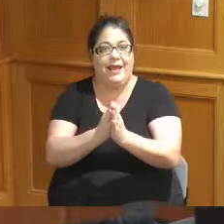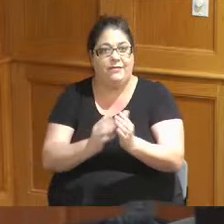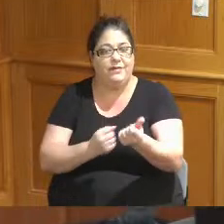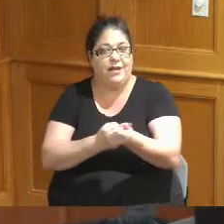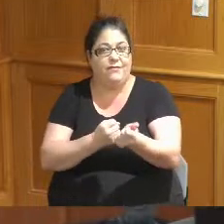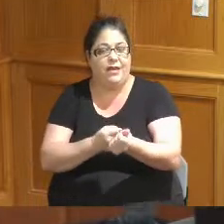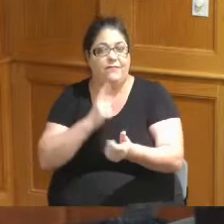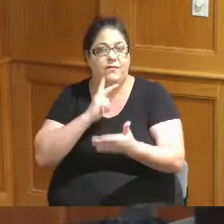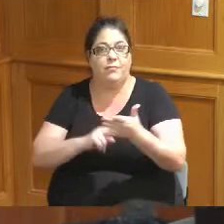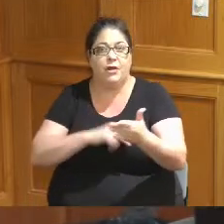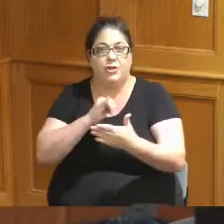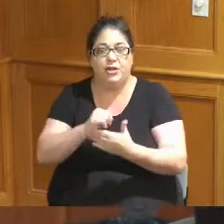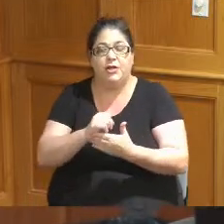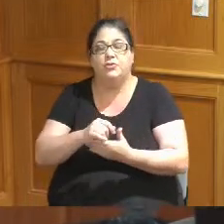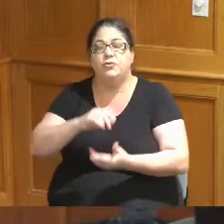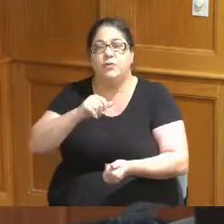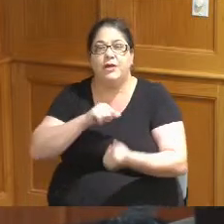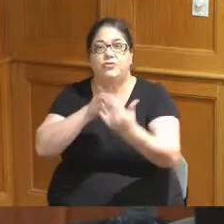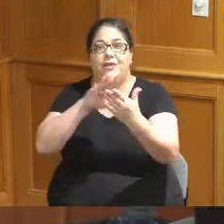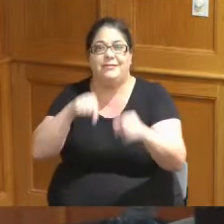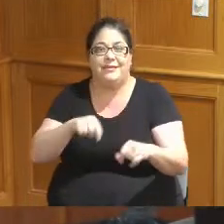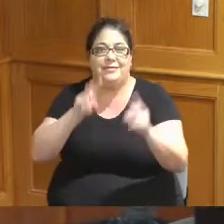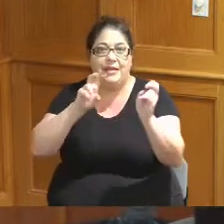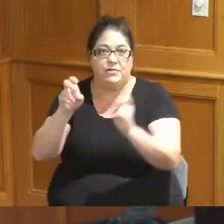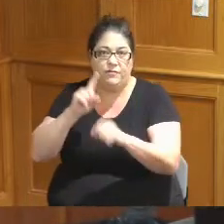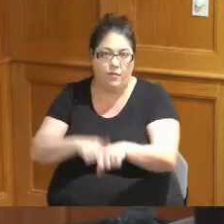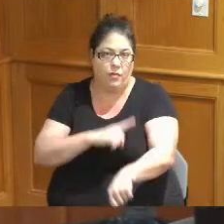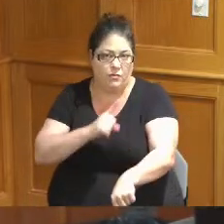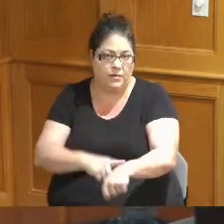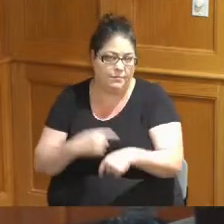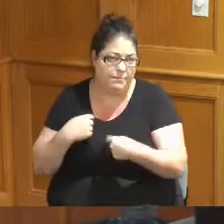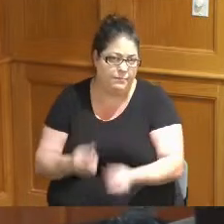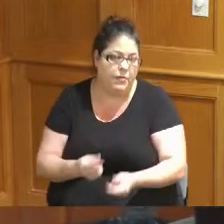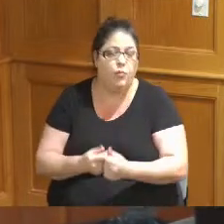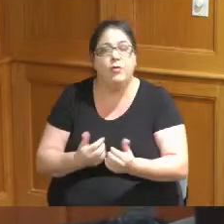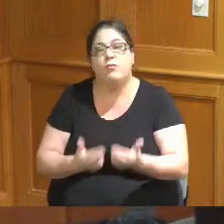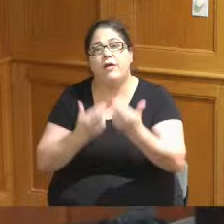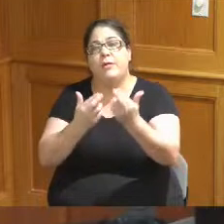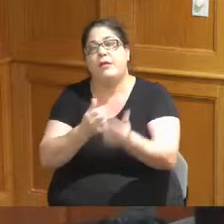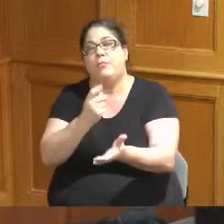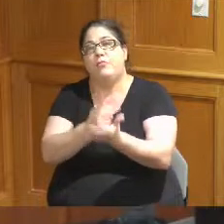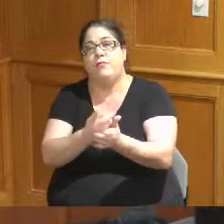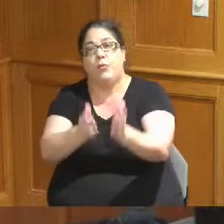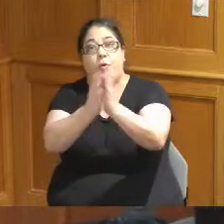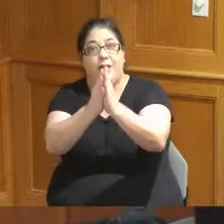to address this issue for a while now so we are recommending approval requesting approval so that